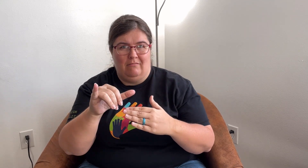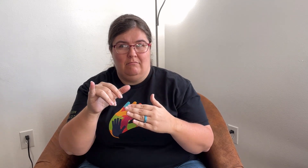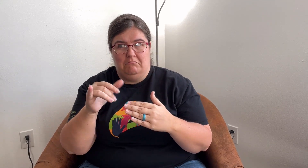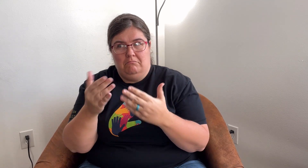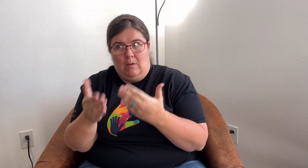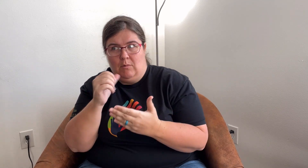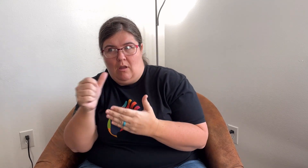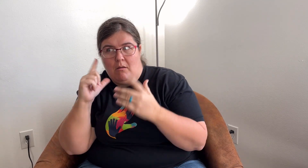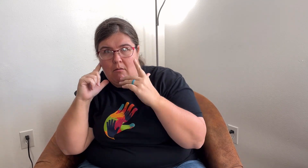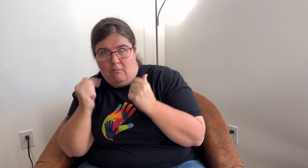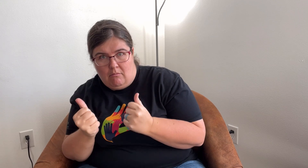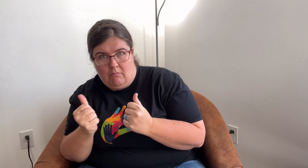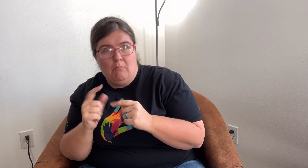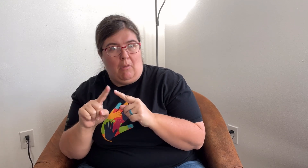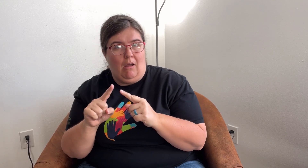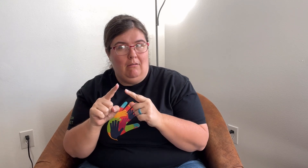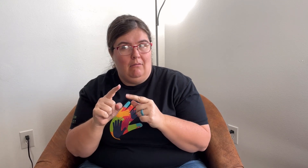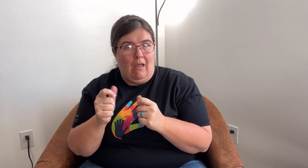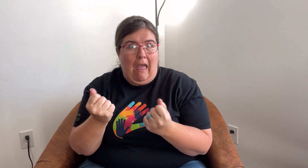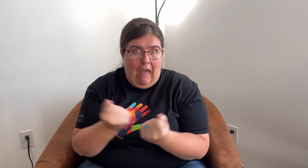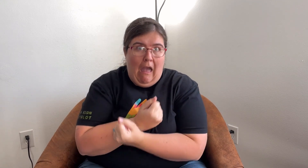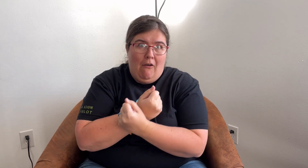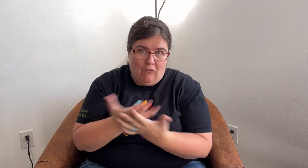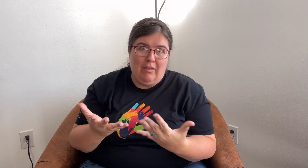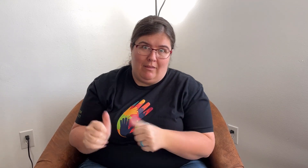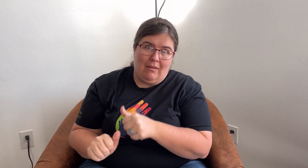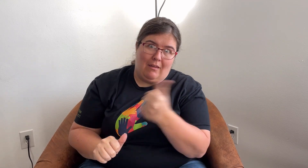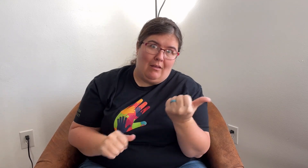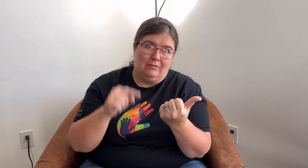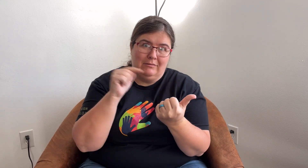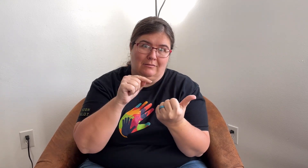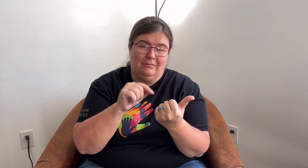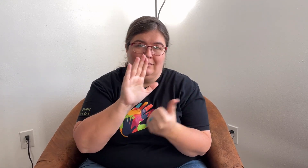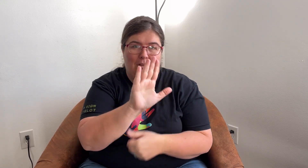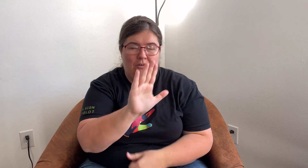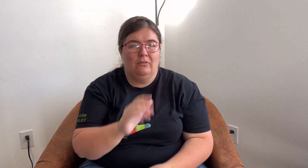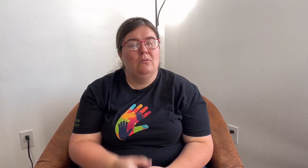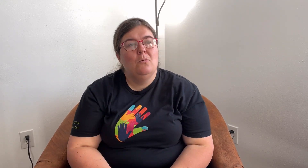community are theirs even if they're not Deaf but everything else is theirs.